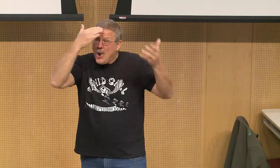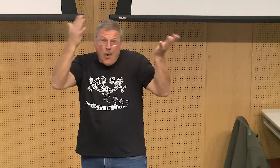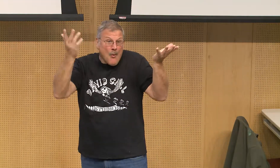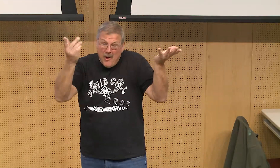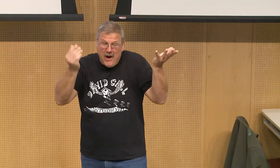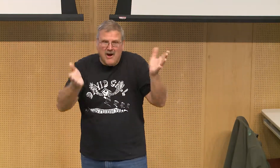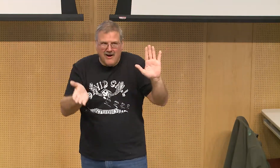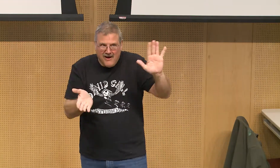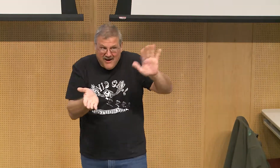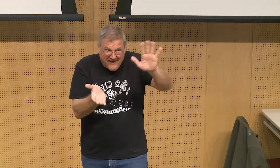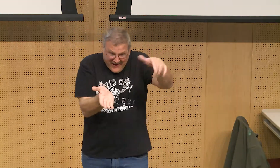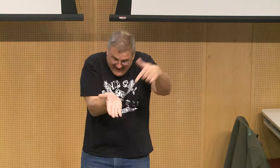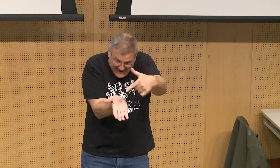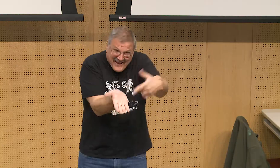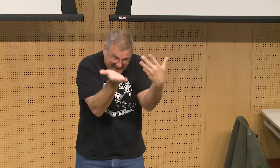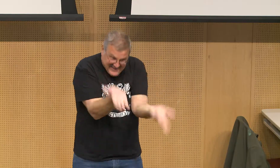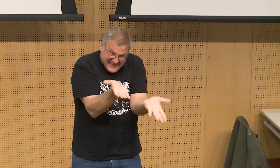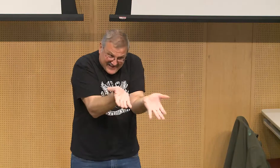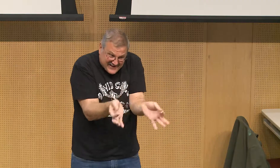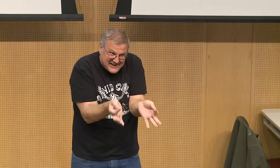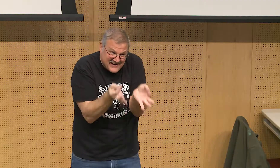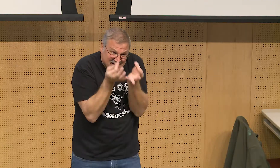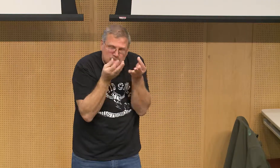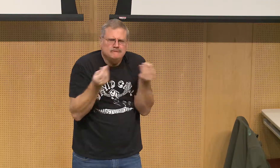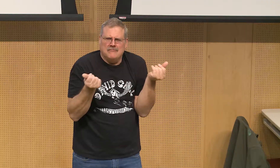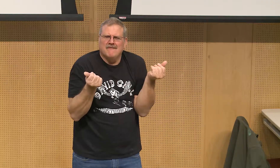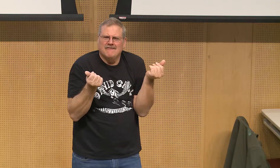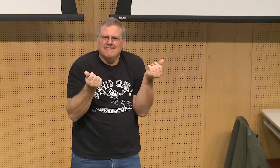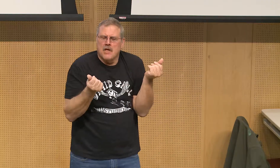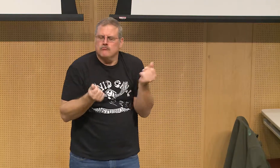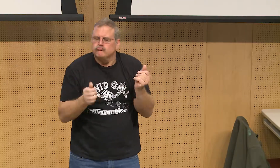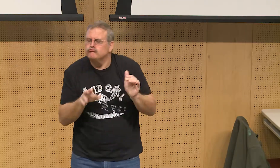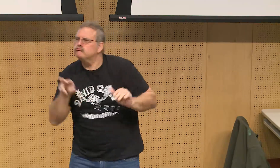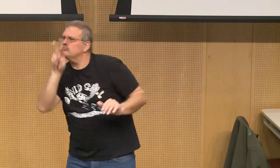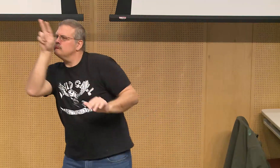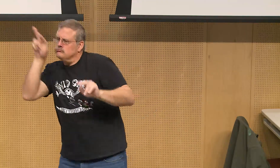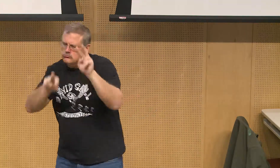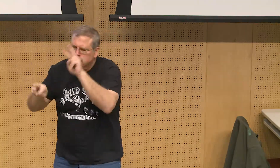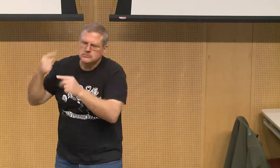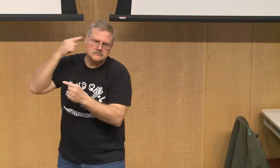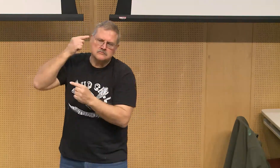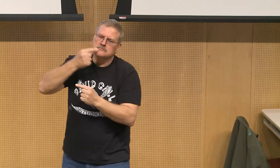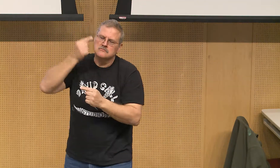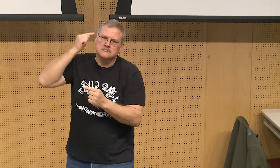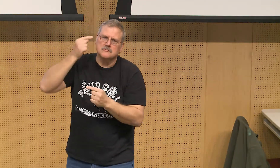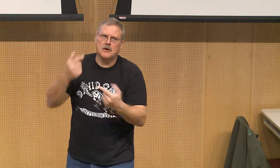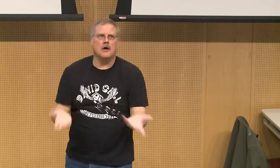and but here, I'm showing the eyes are the simple missing pieces to the puzzle.